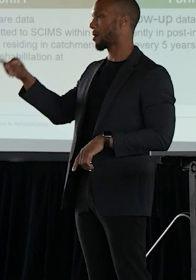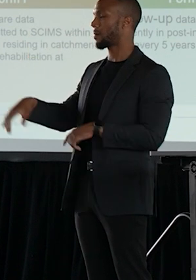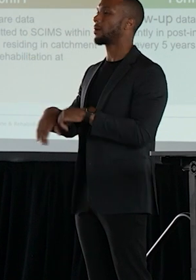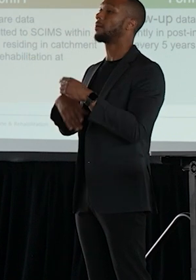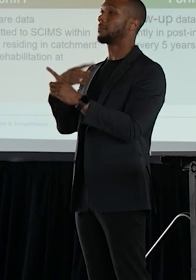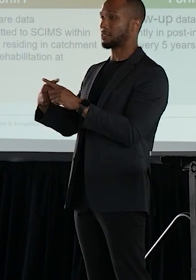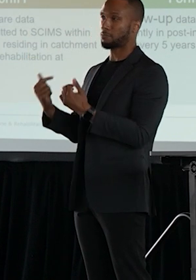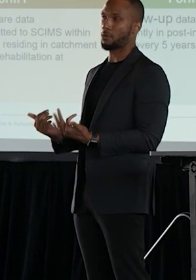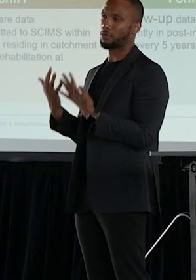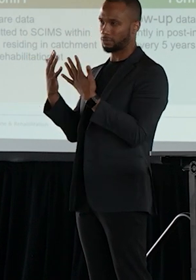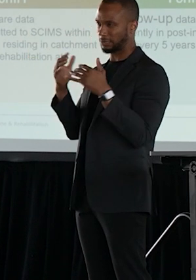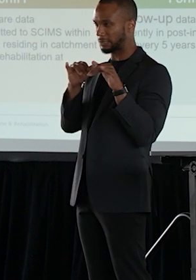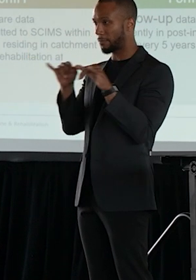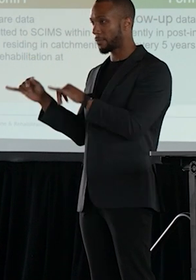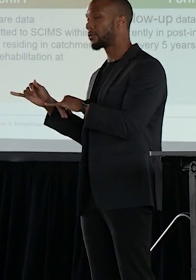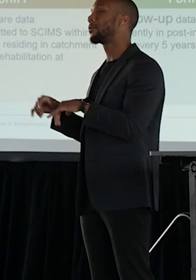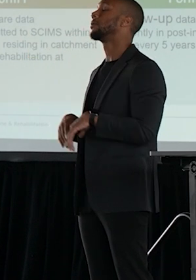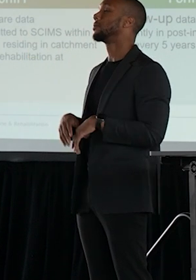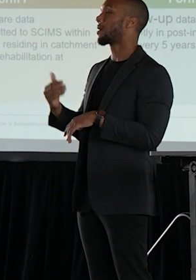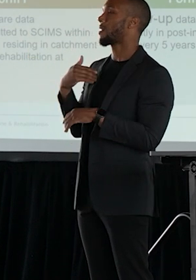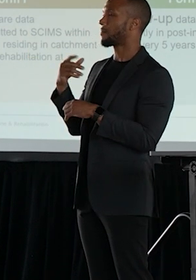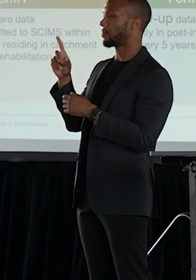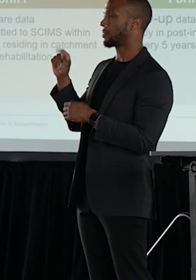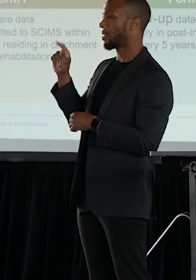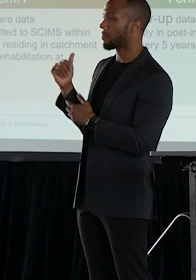burn as well. We always have data collected at initial